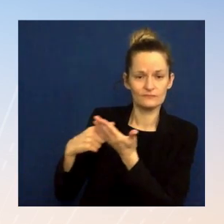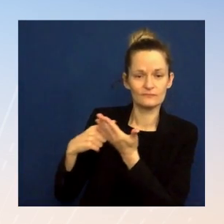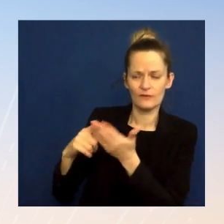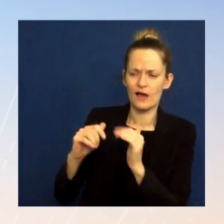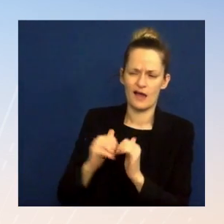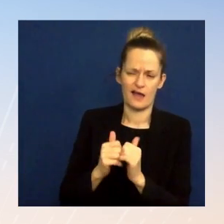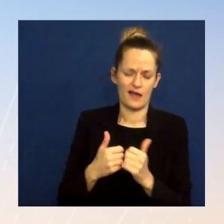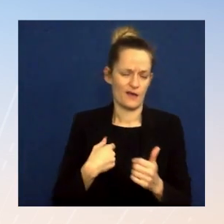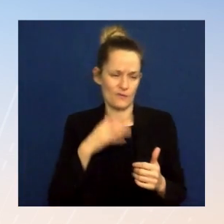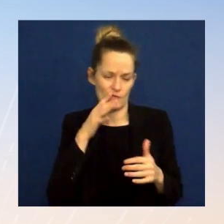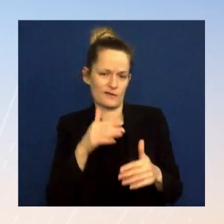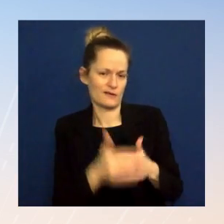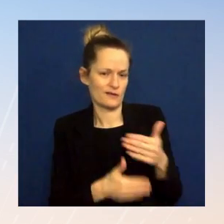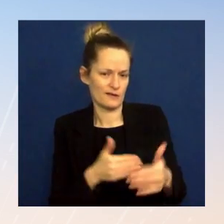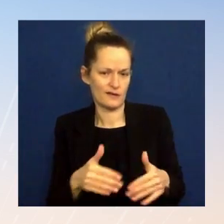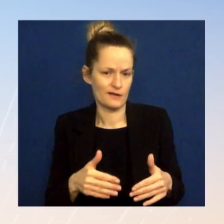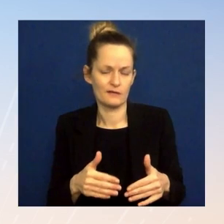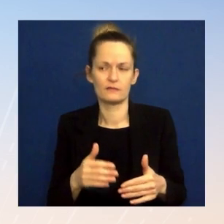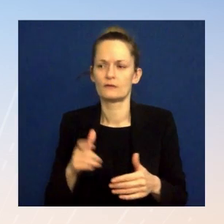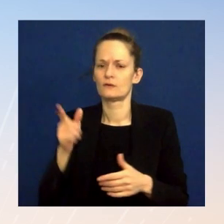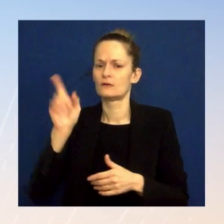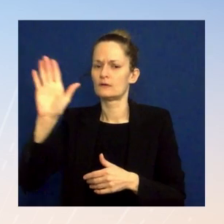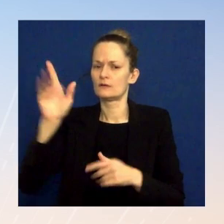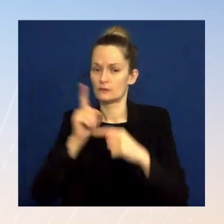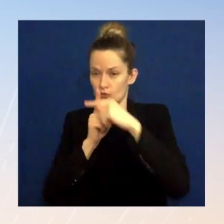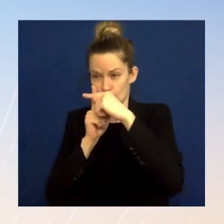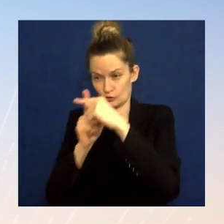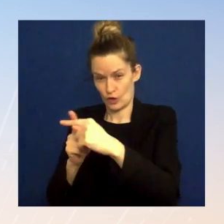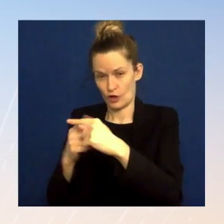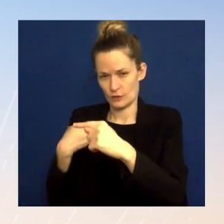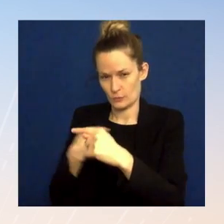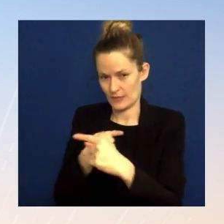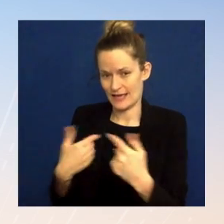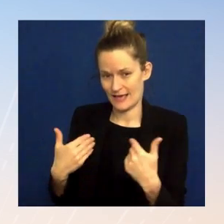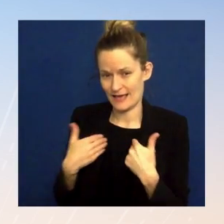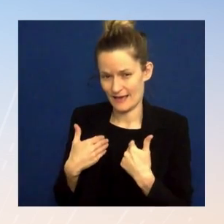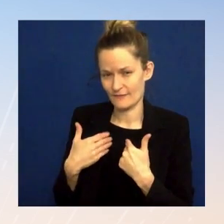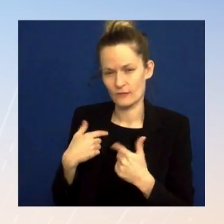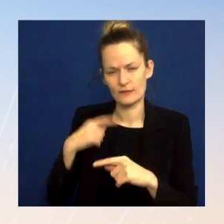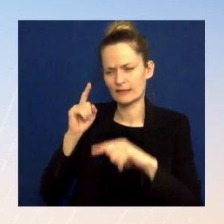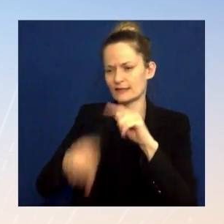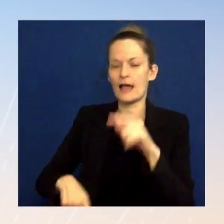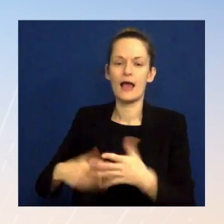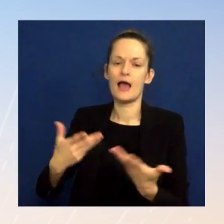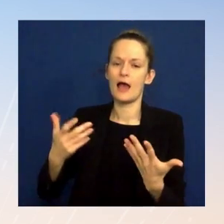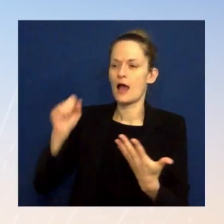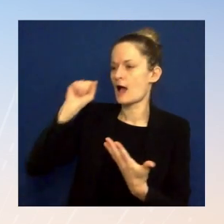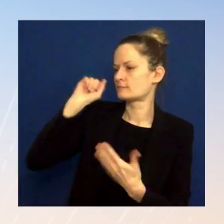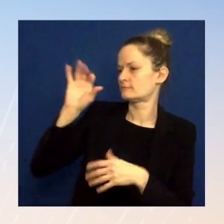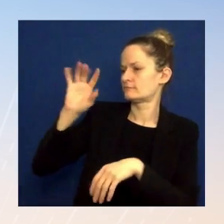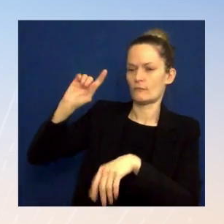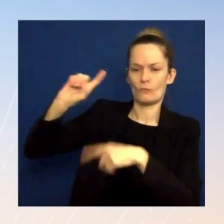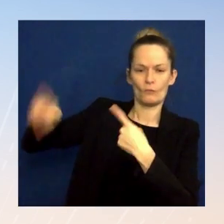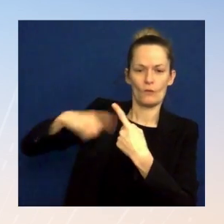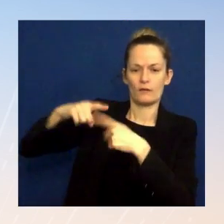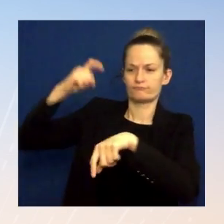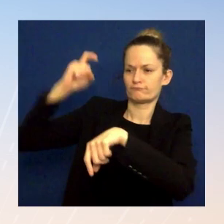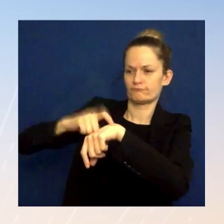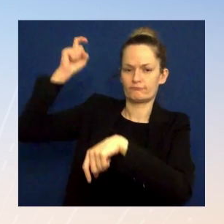the capability to do so. And obviously, I can't put a time or a date on that, but it's something that remains a high priority of the President. The Press: On Sudan, if I could go back to: